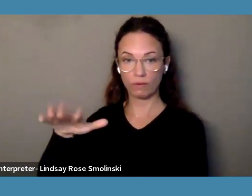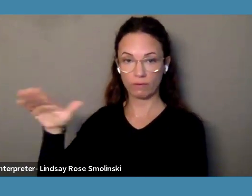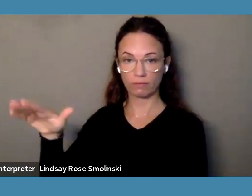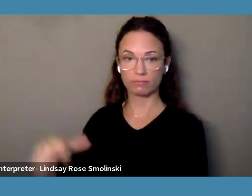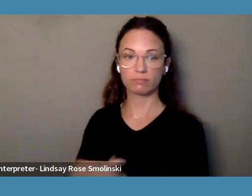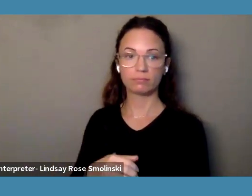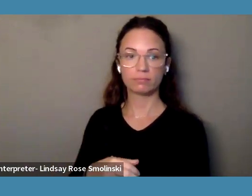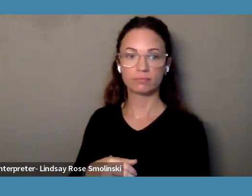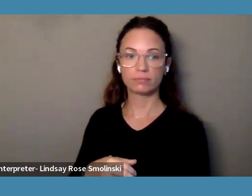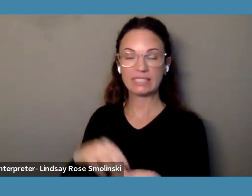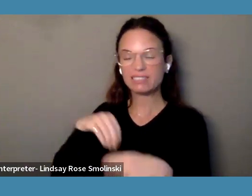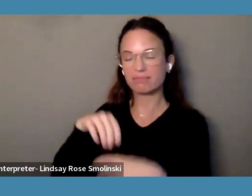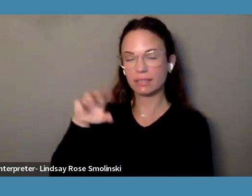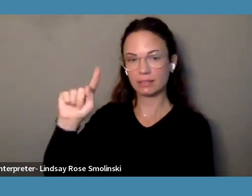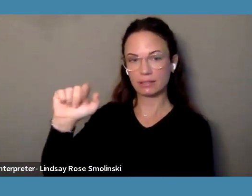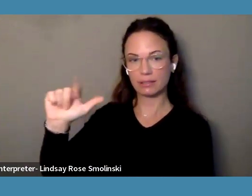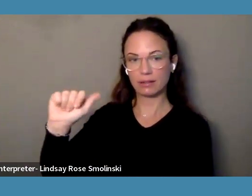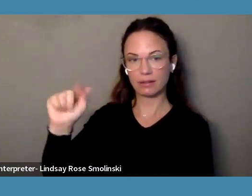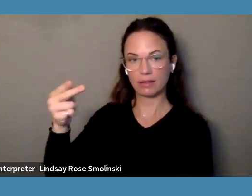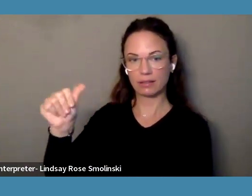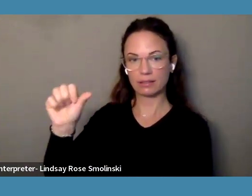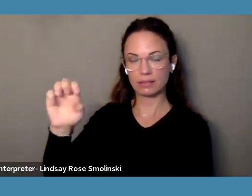and that's in Tallahassee, Florida 32399.